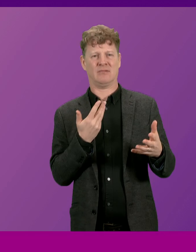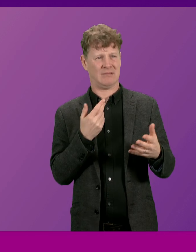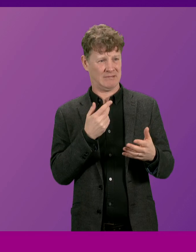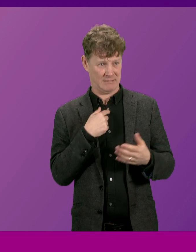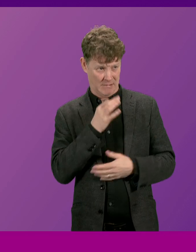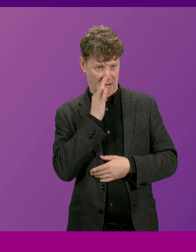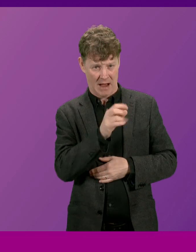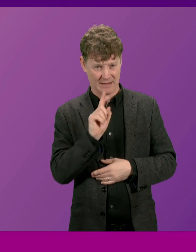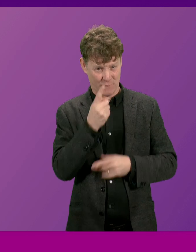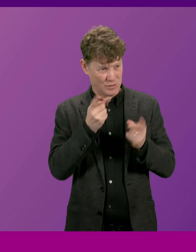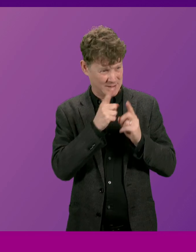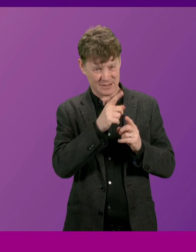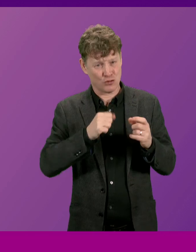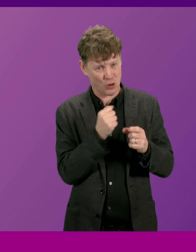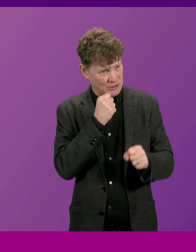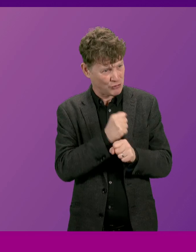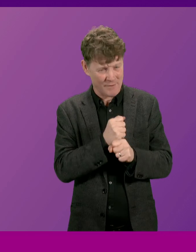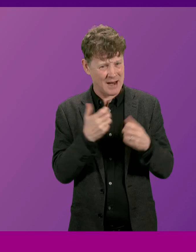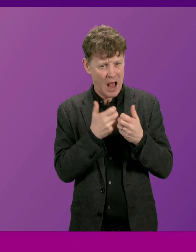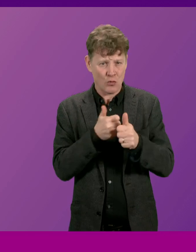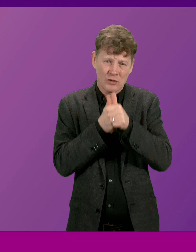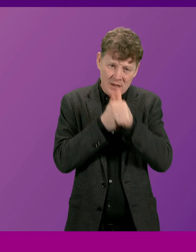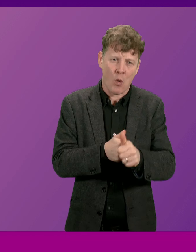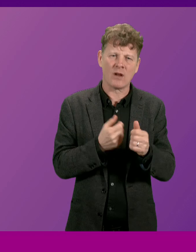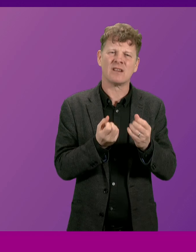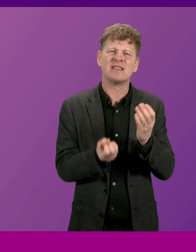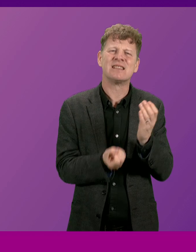How can the Scottish Government support areas such as Springburn that are facing such